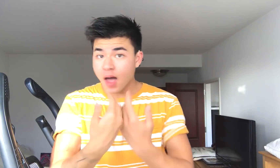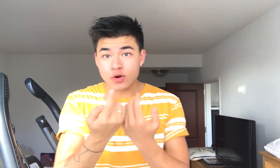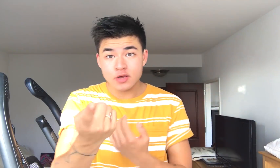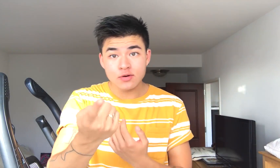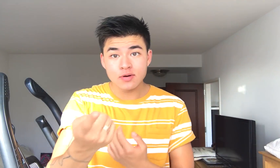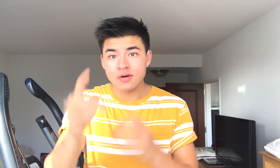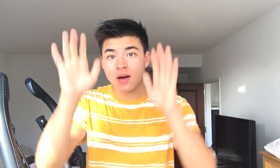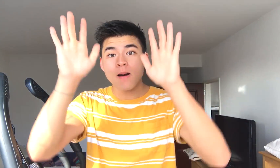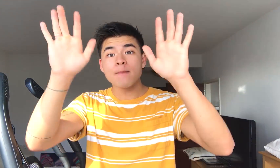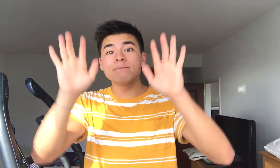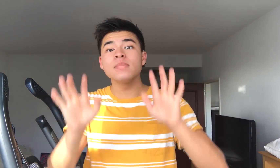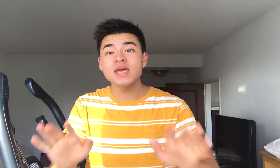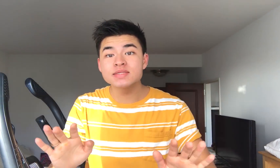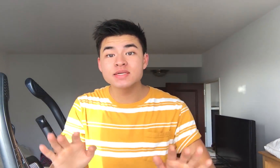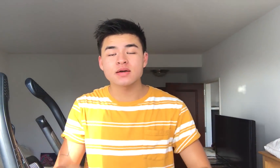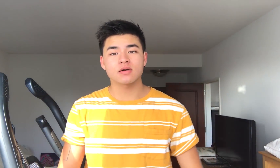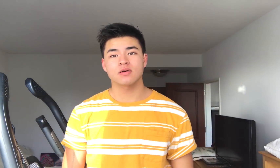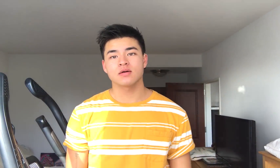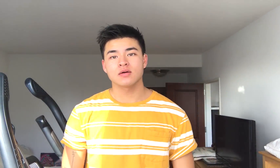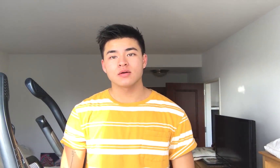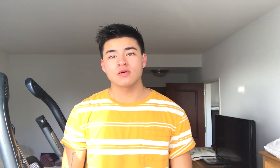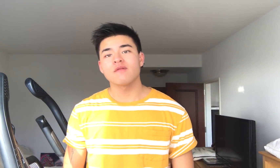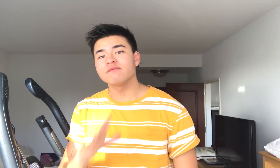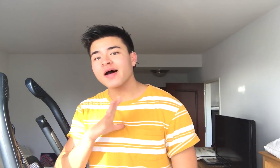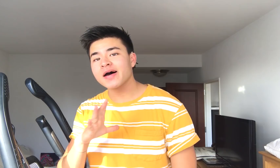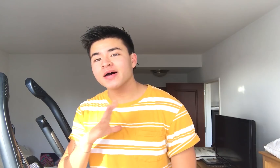How are you amazing fine